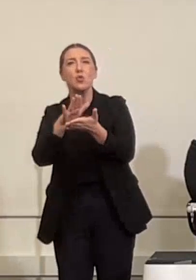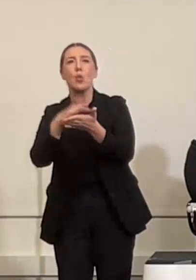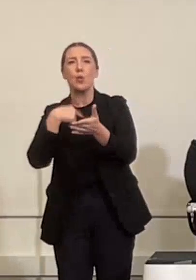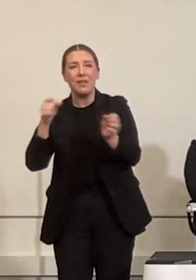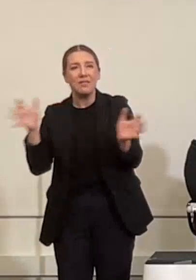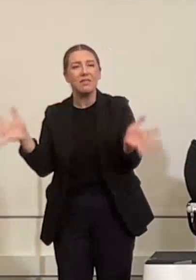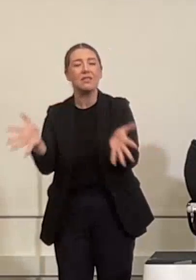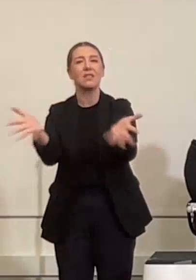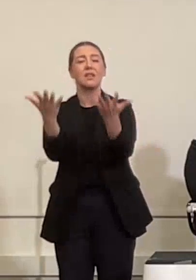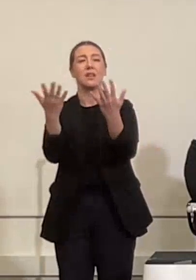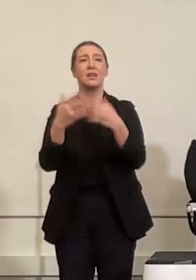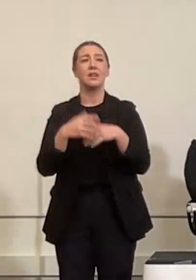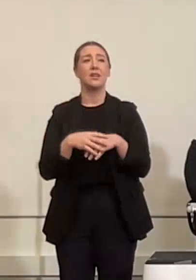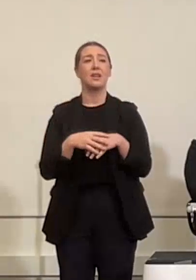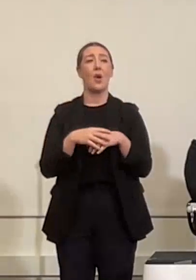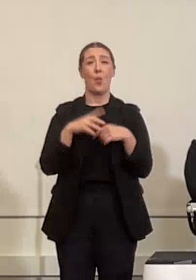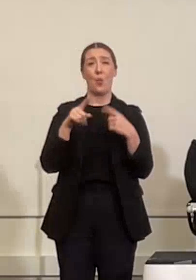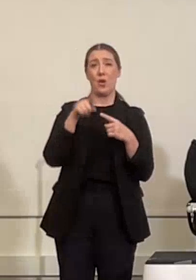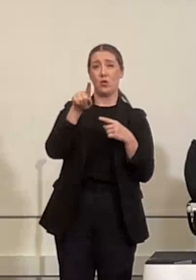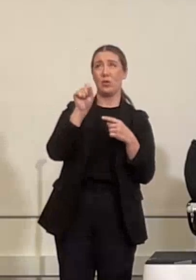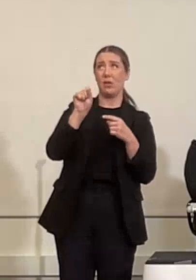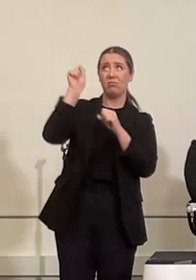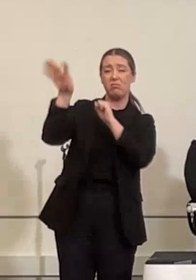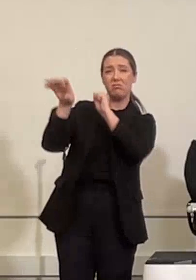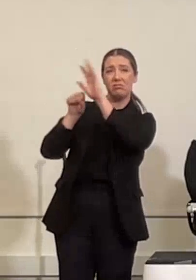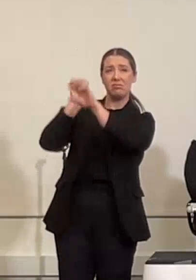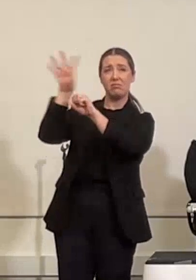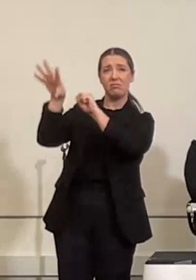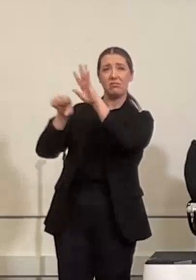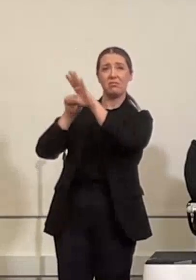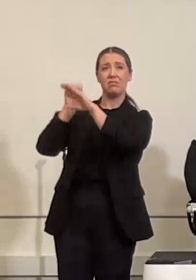When when you can share the credit above, it gets infectious